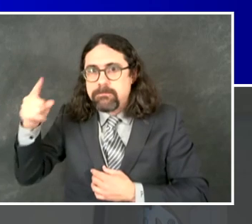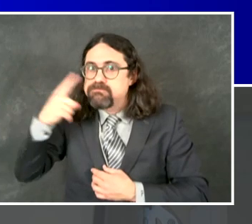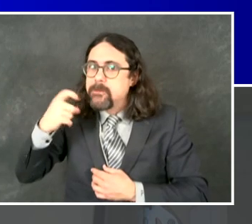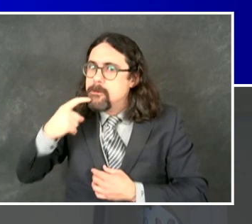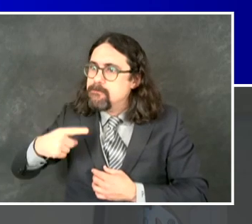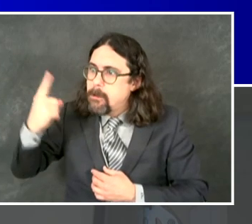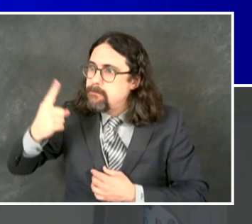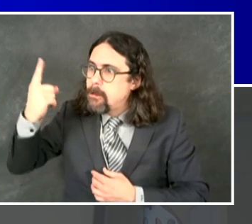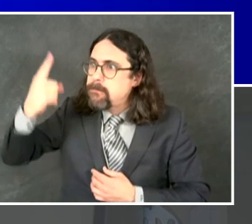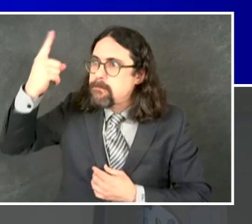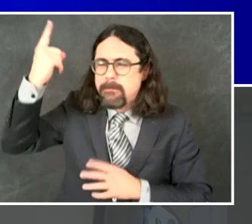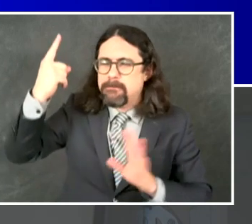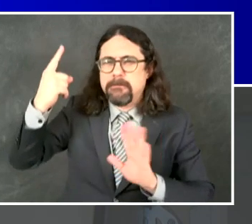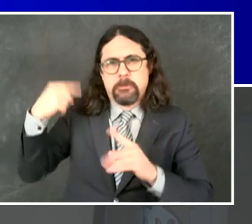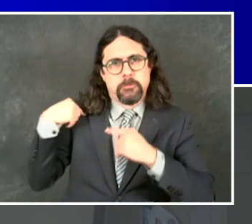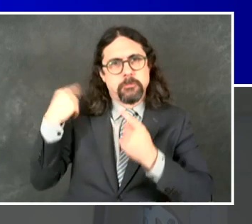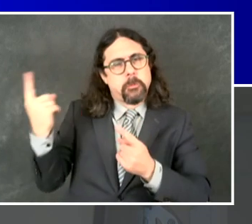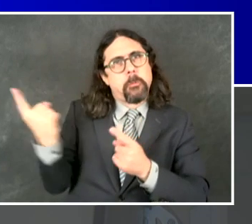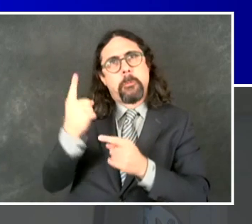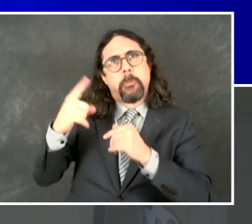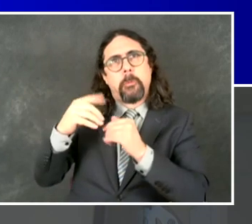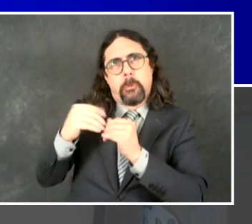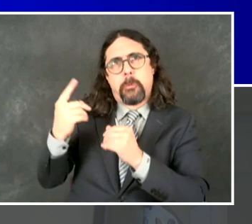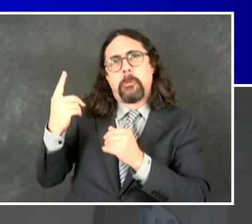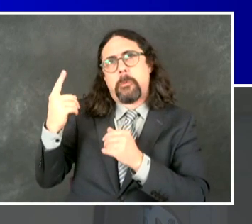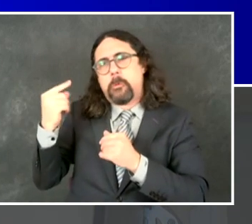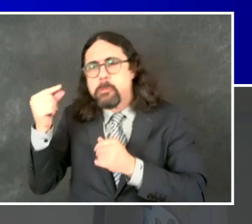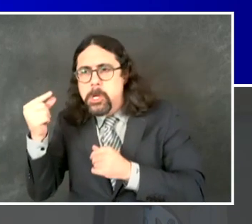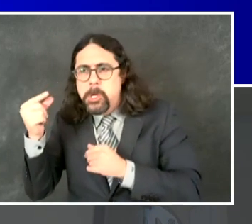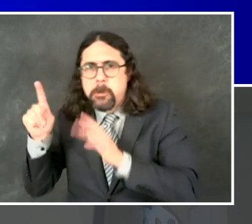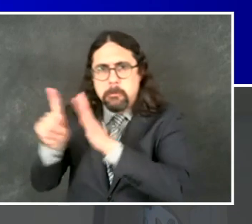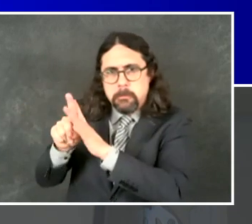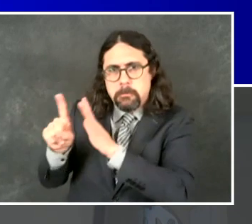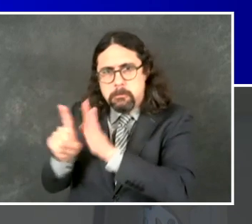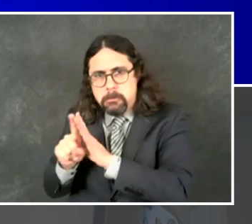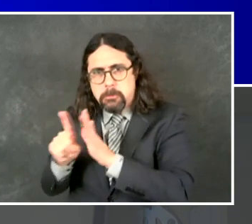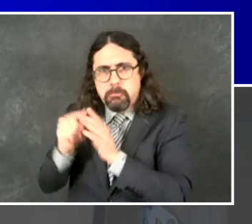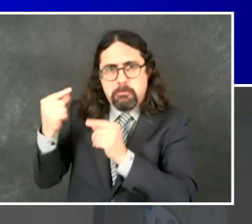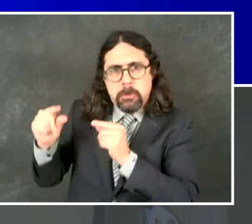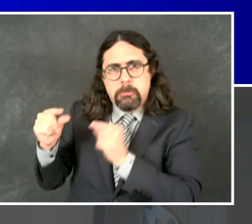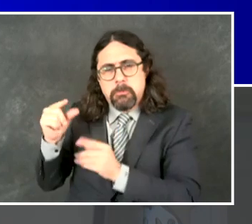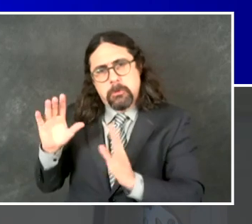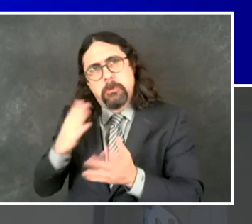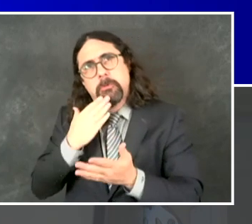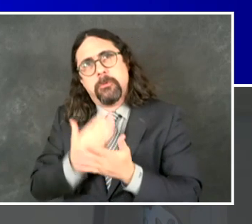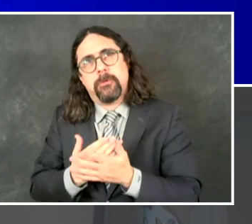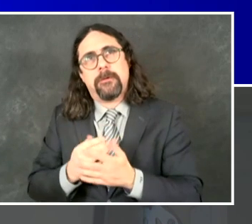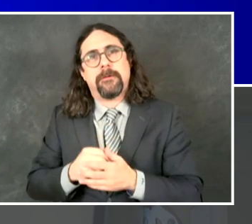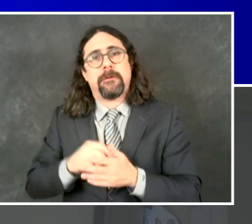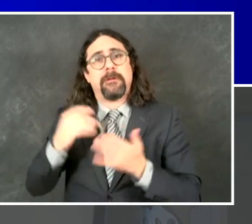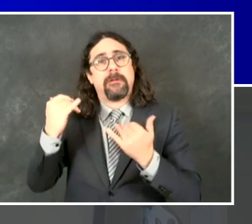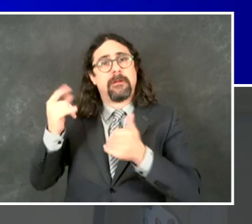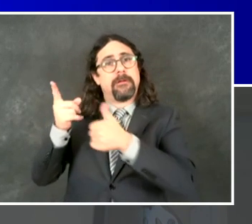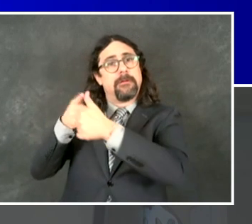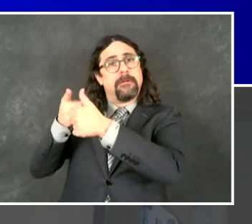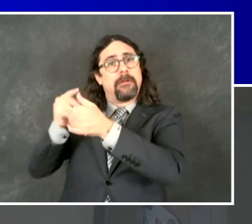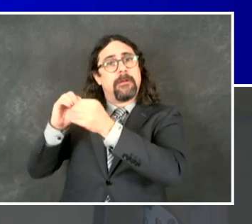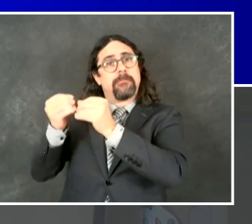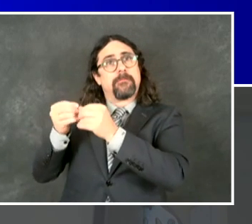THE BIGGER MOVES WE'D ALL LIKE TO MAKE. DAILY NUMBER OF PEOPLE ADMITTED TO HOSPITALS FOR PROSPECTIVE COVID-19, THIS IS OBVIOUS LYTHE